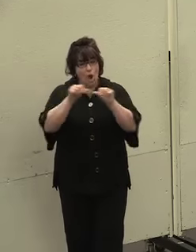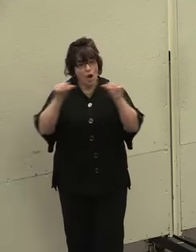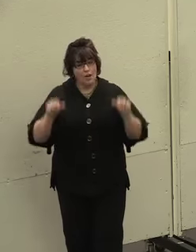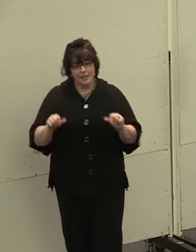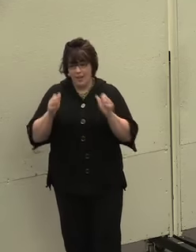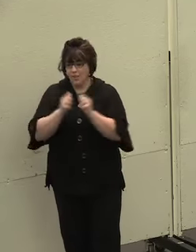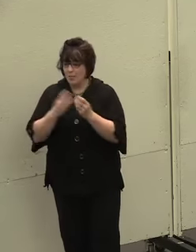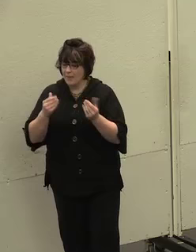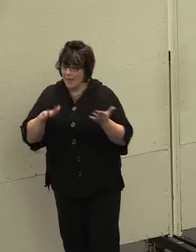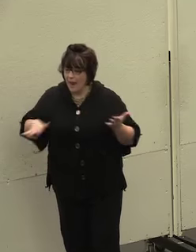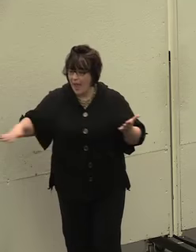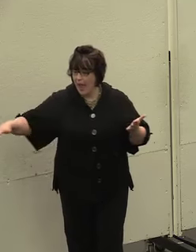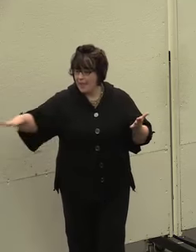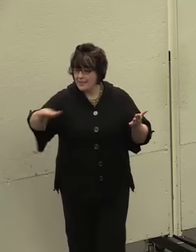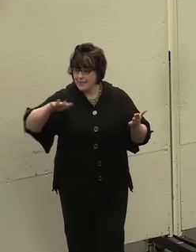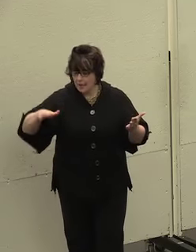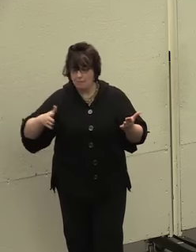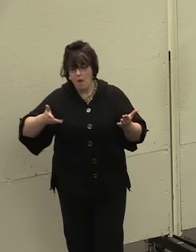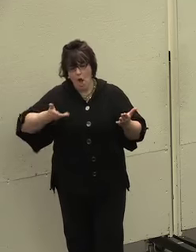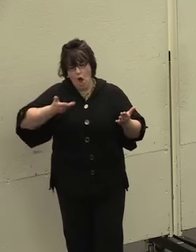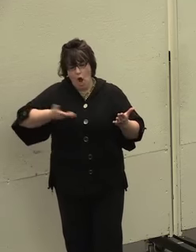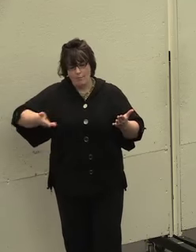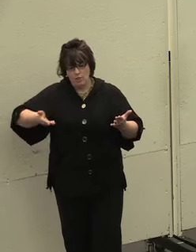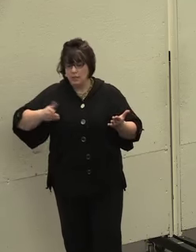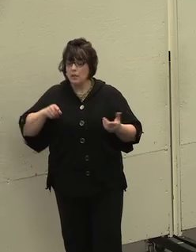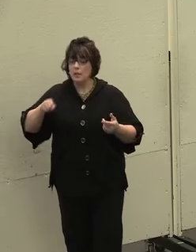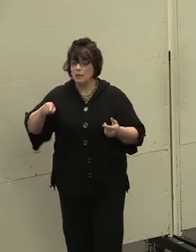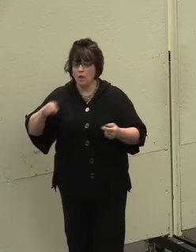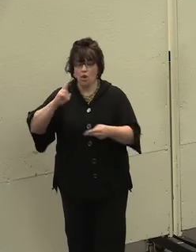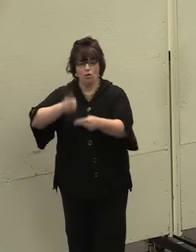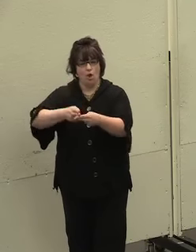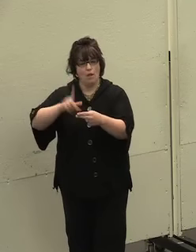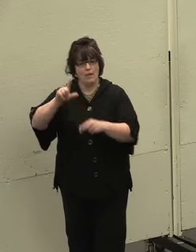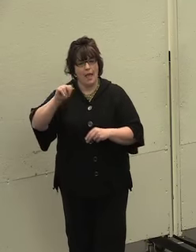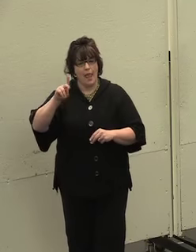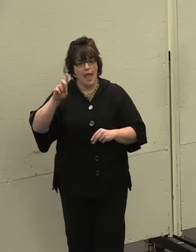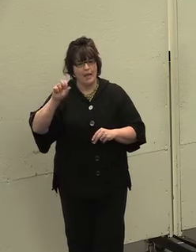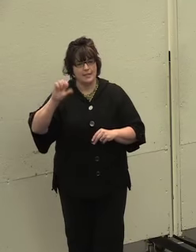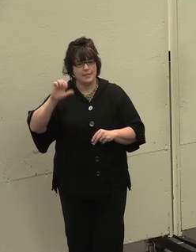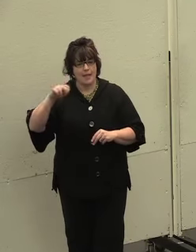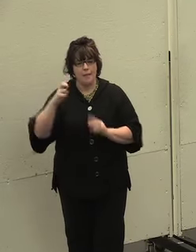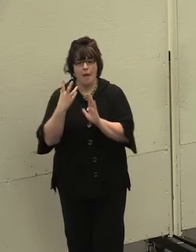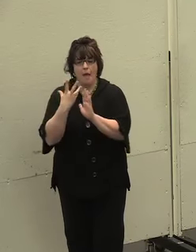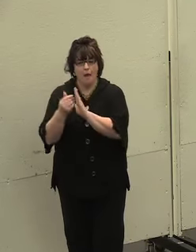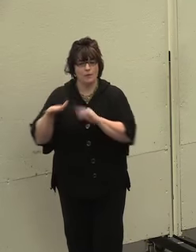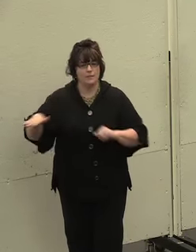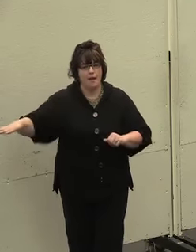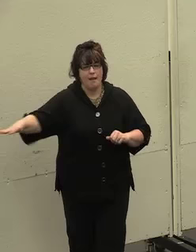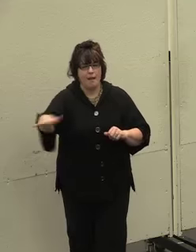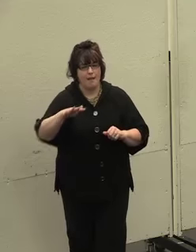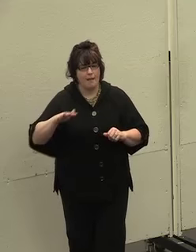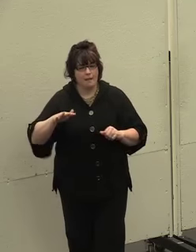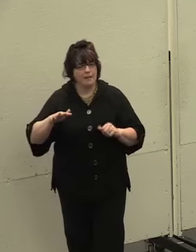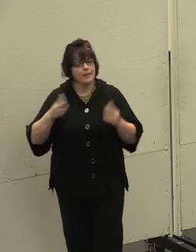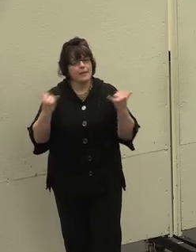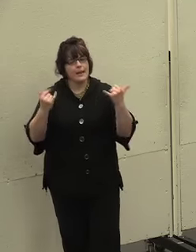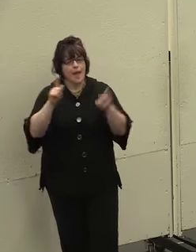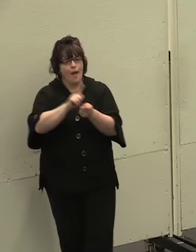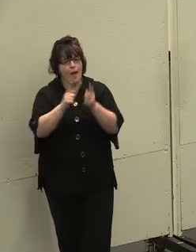there is the architectural object and then what's outside this landscape. But in a way, this group of architects